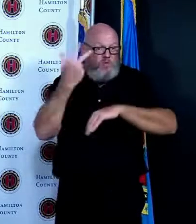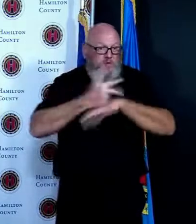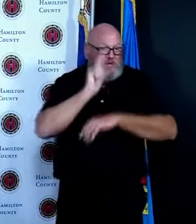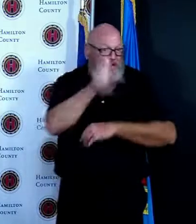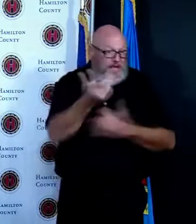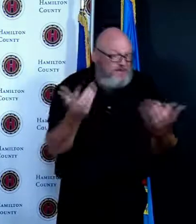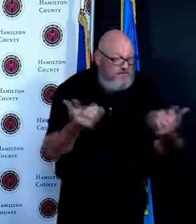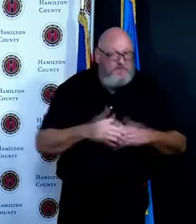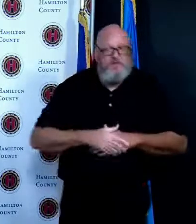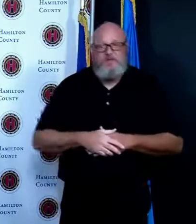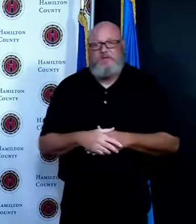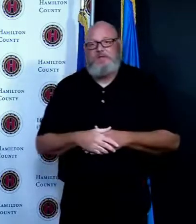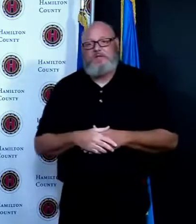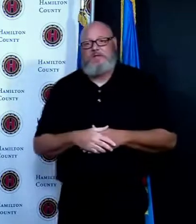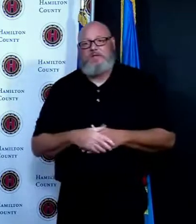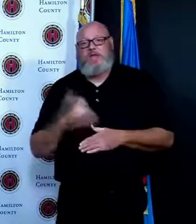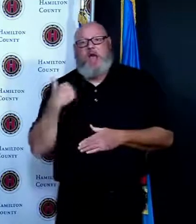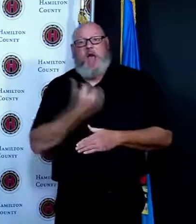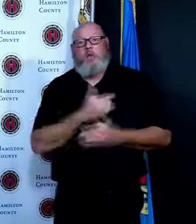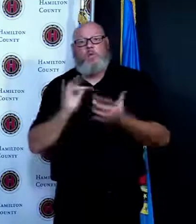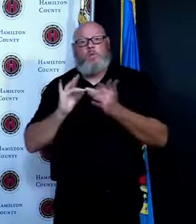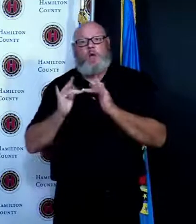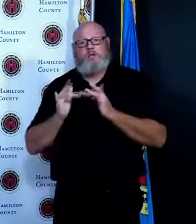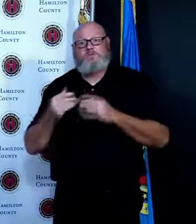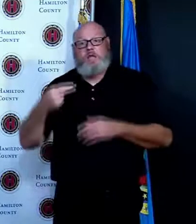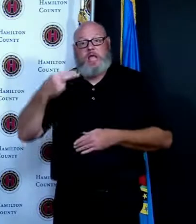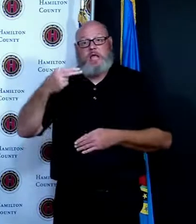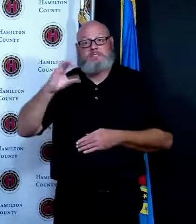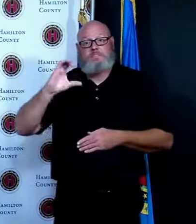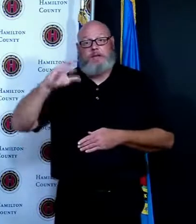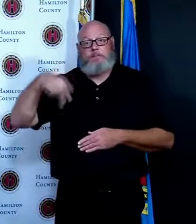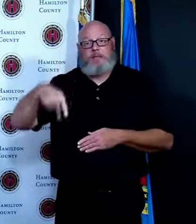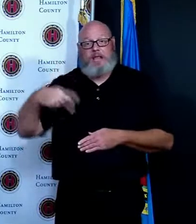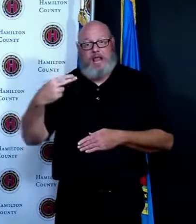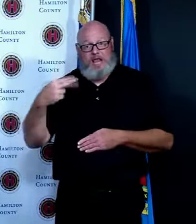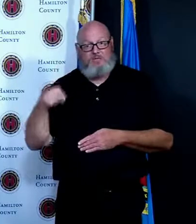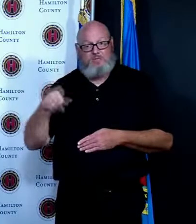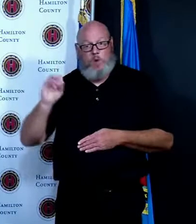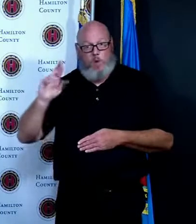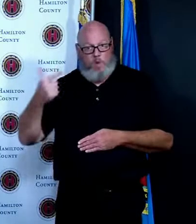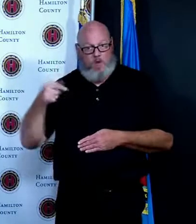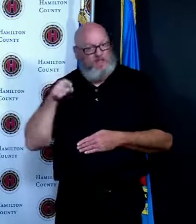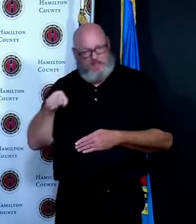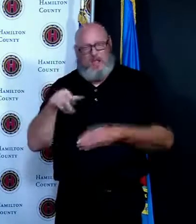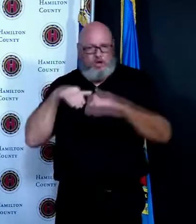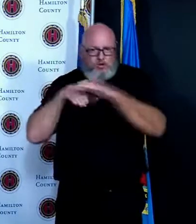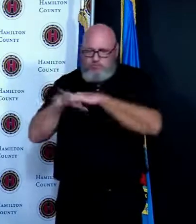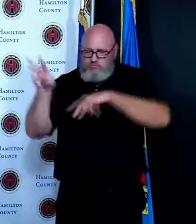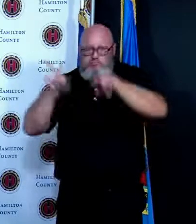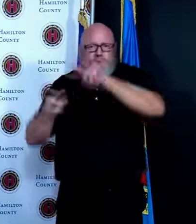they're also on their program or on their website remember if you get tested if you are symptomatic